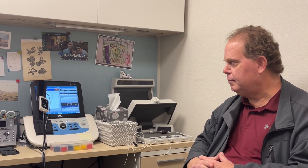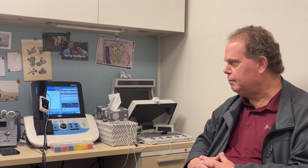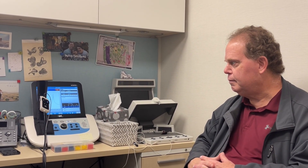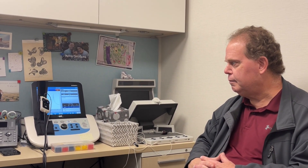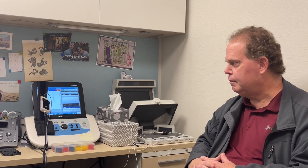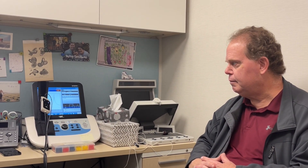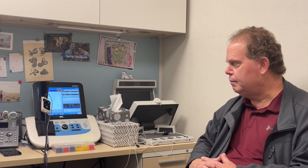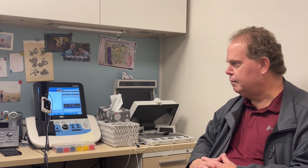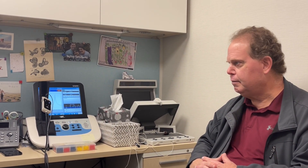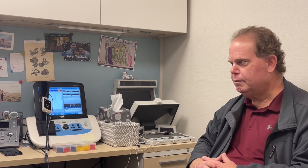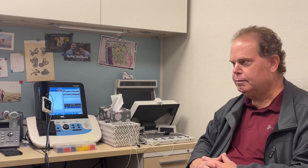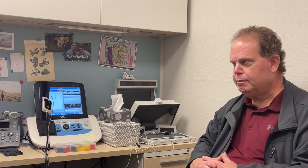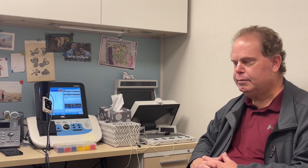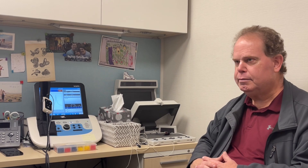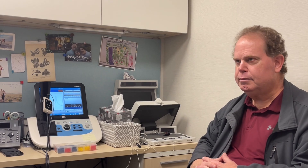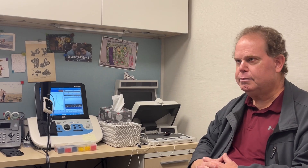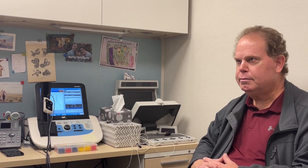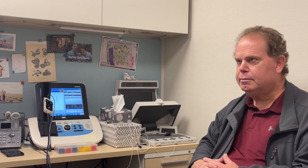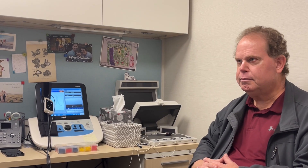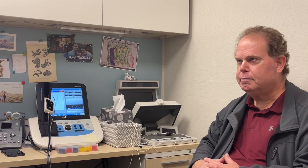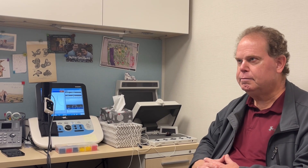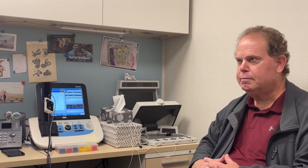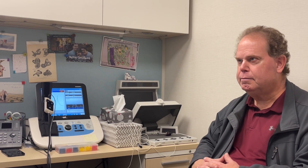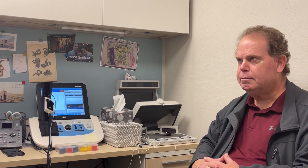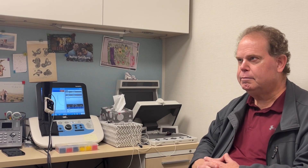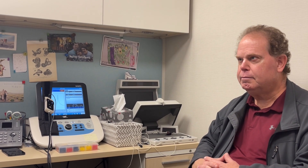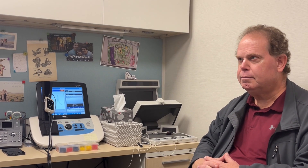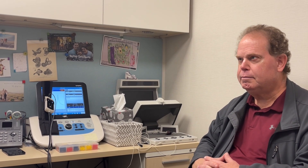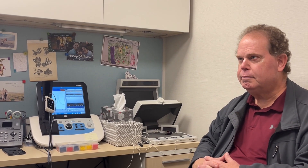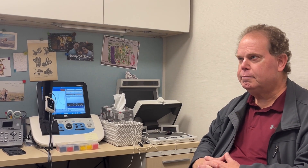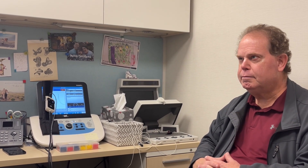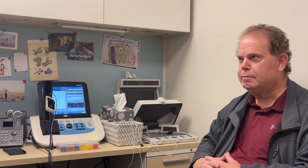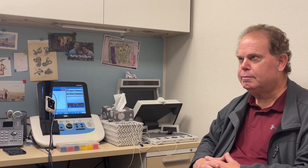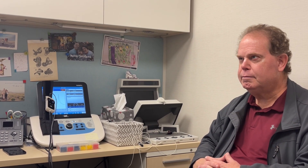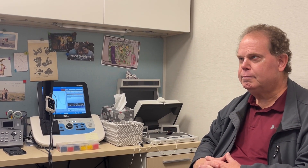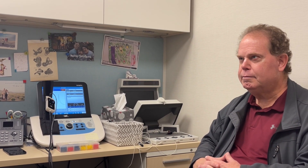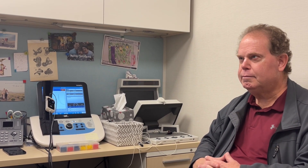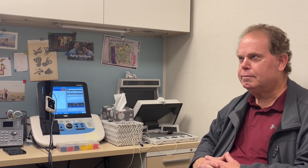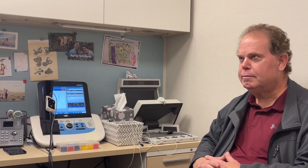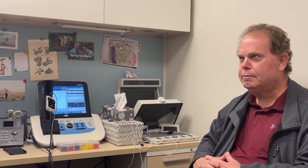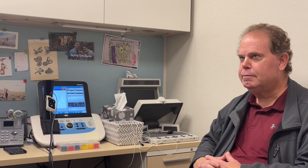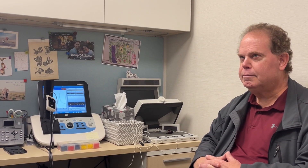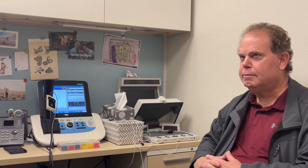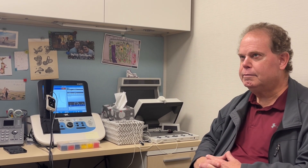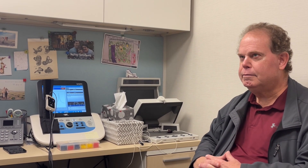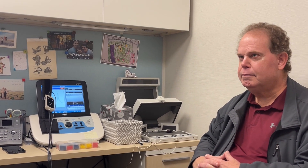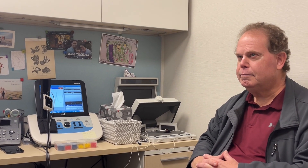one two 3 one two three one two three I'll keep talking give you something to listen to Mary Had